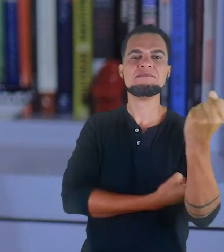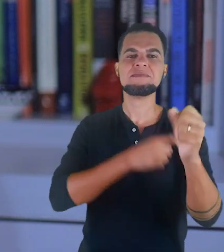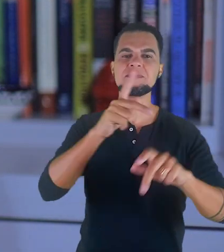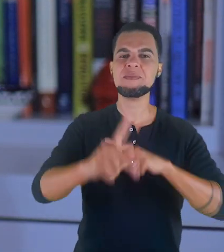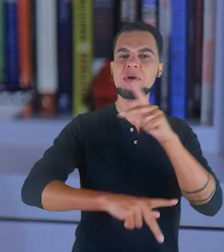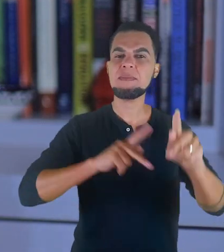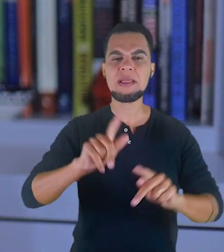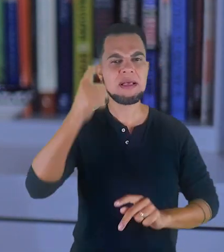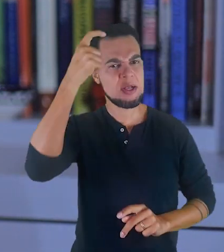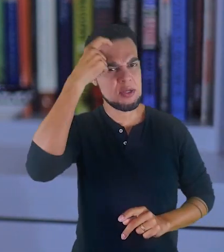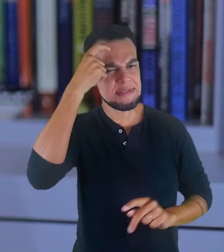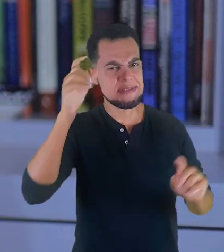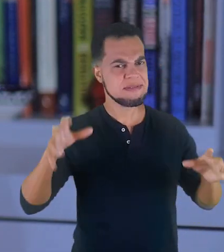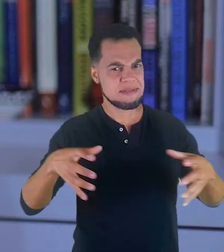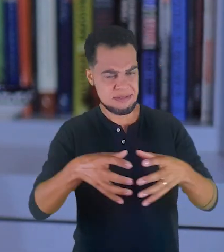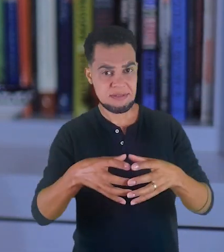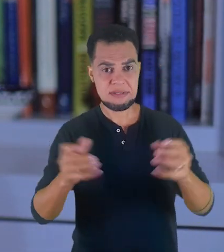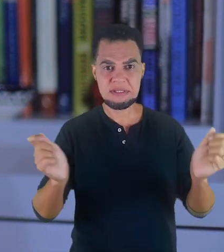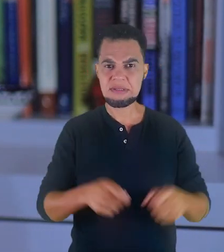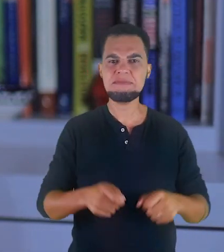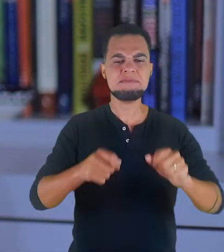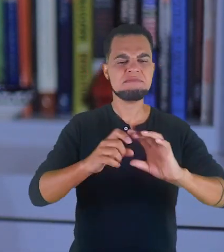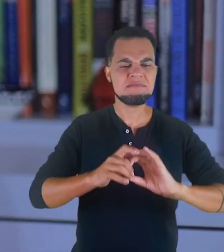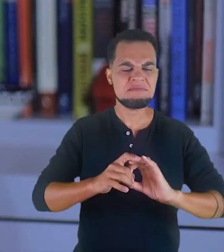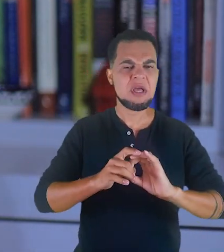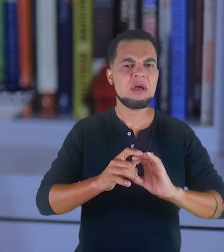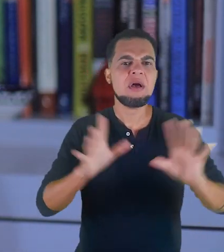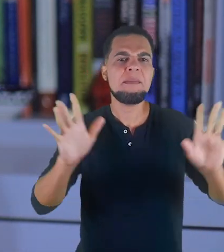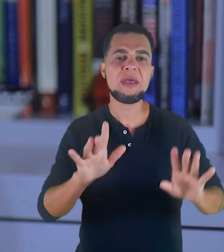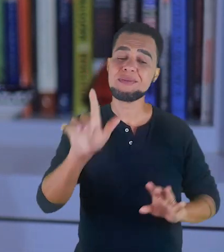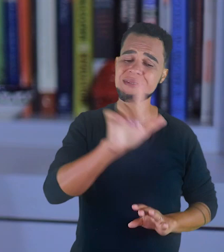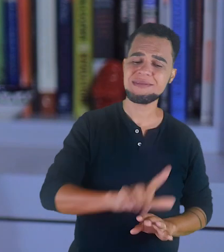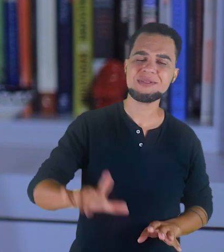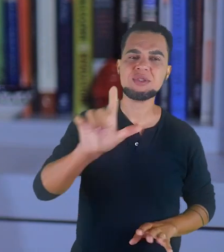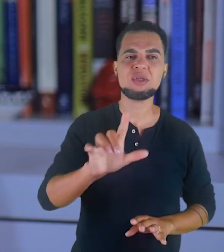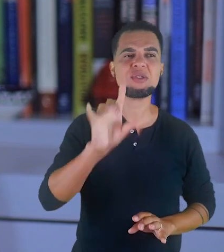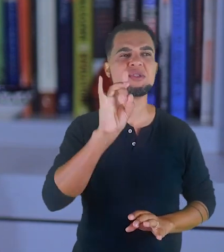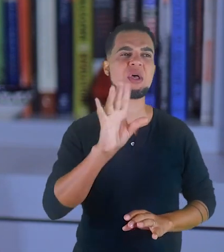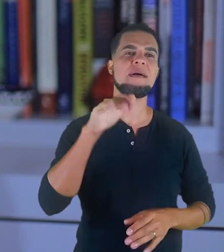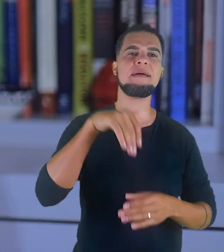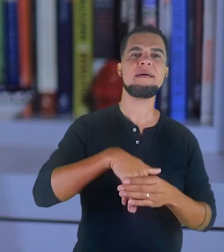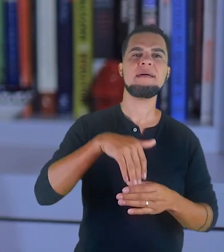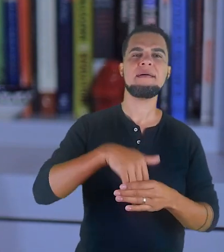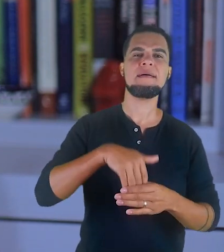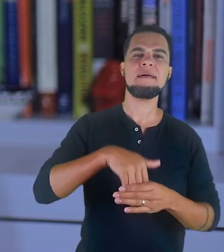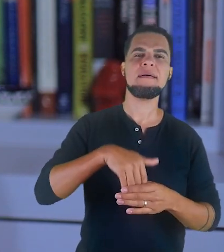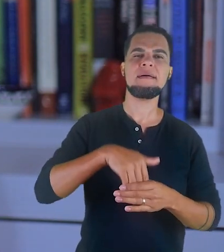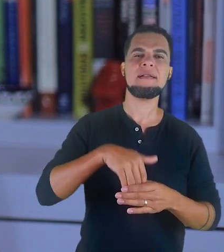and for a class consciousness that can break up this electoral logic, right,